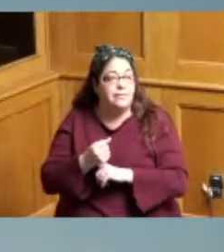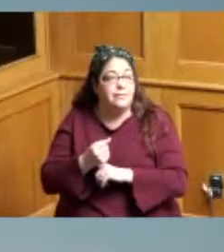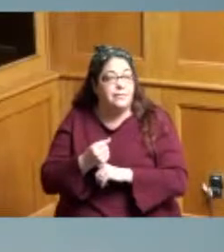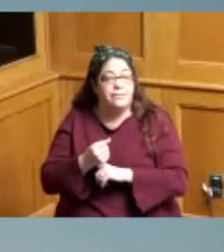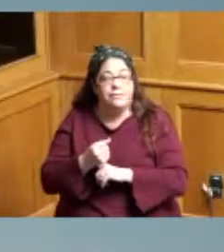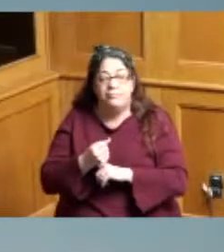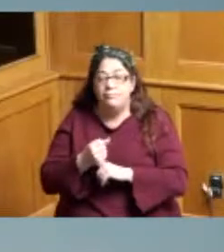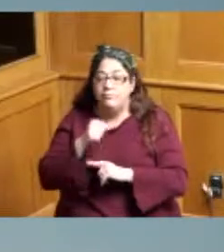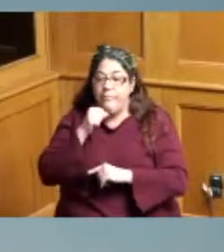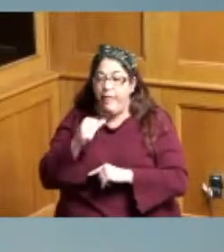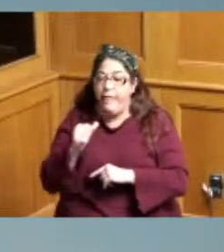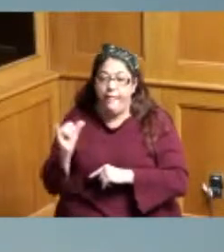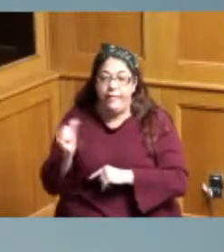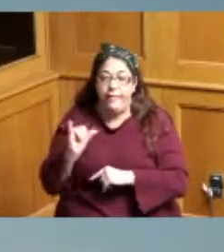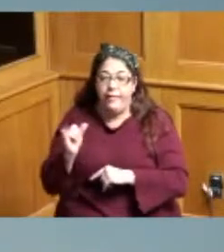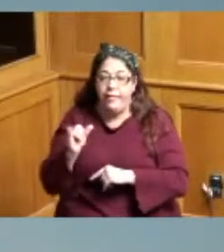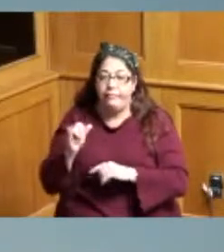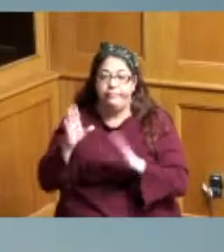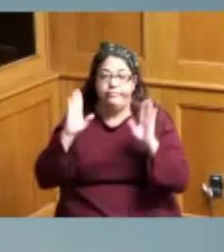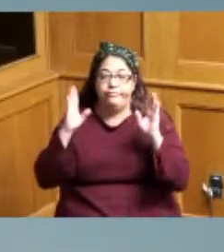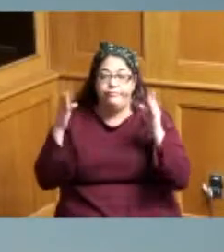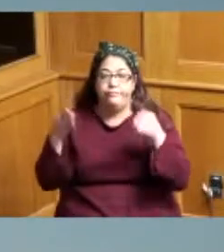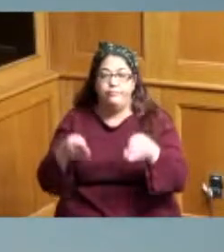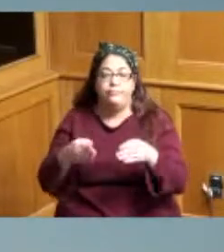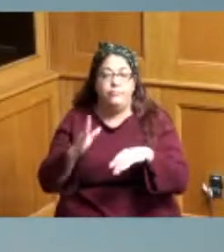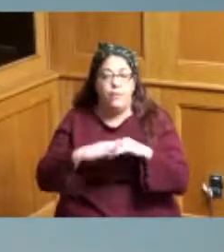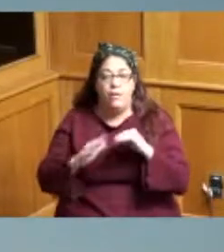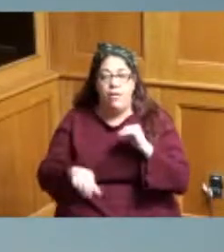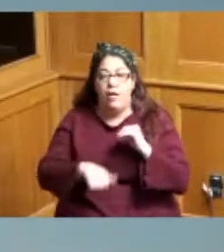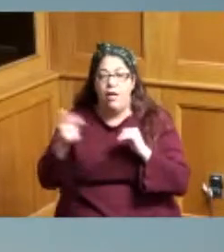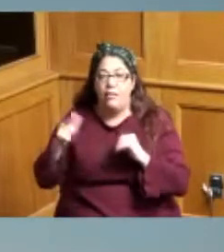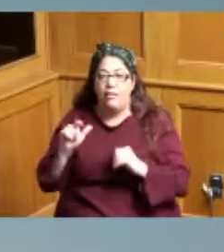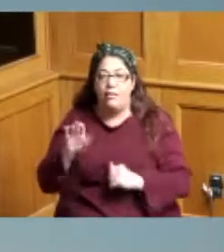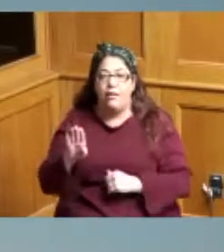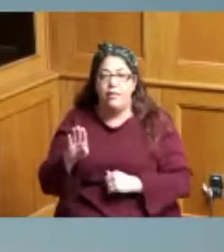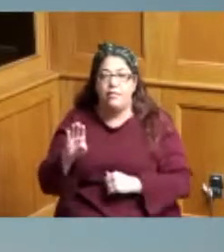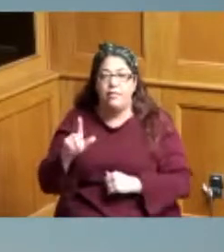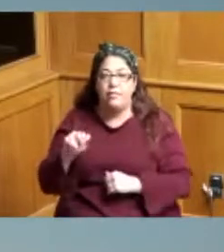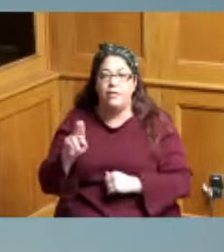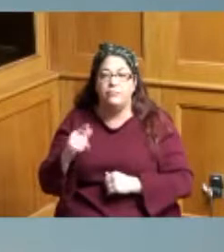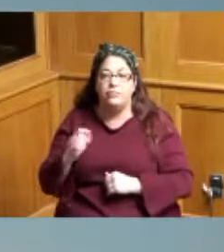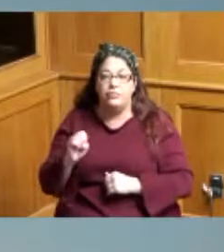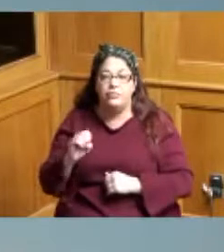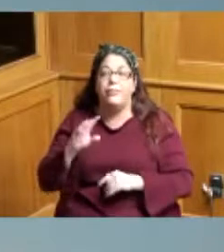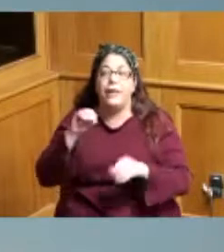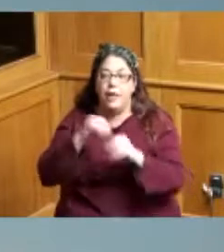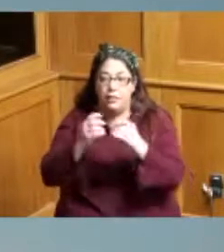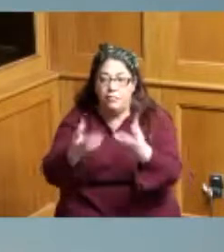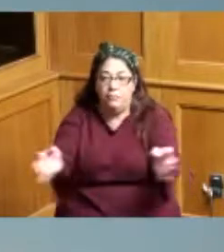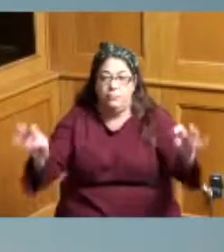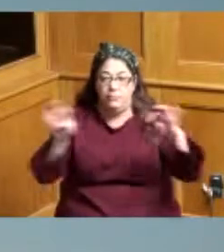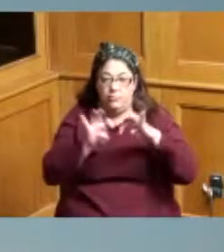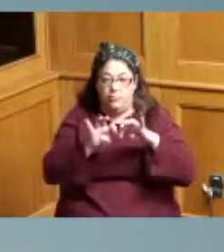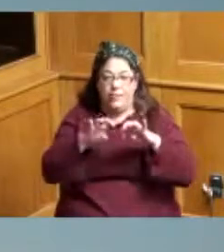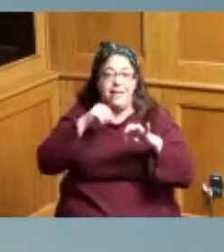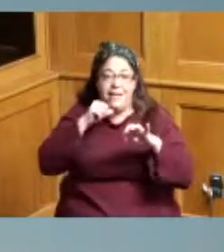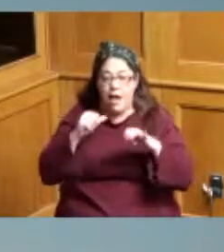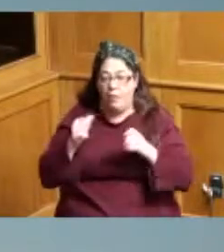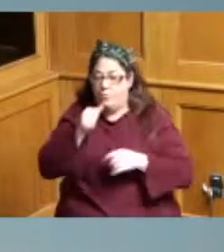or concentrated in a in one of the club lounges per se so but we would still obviously look to